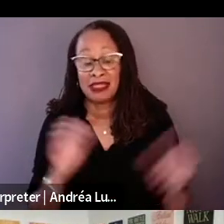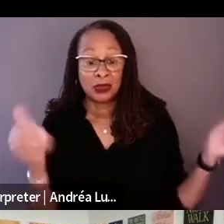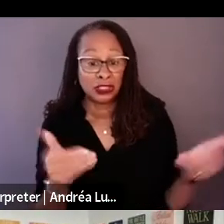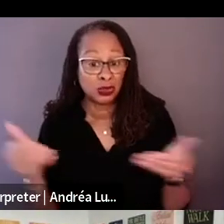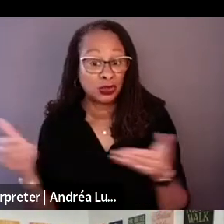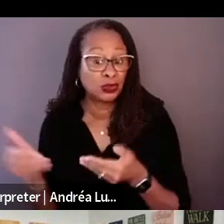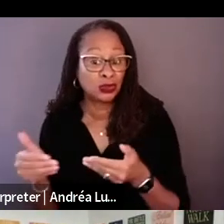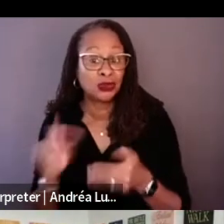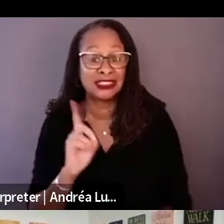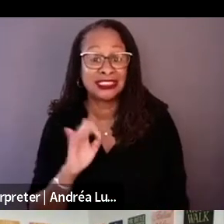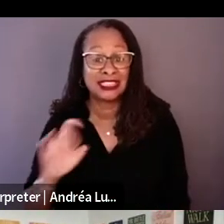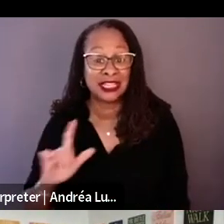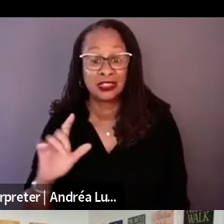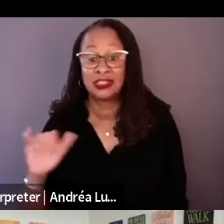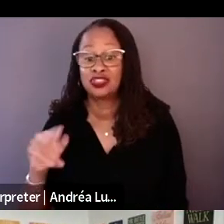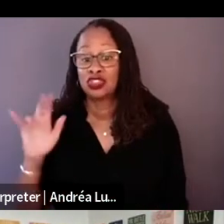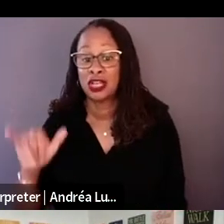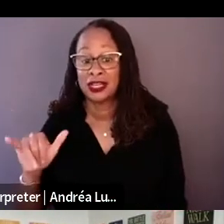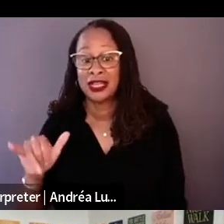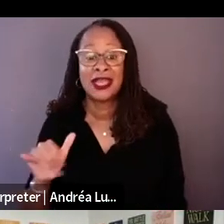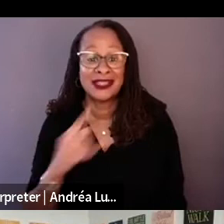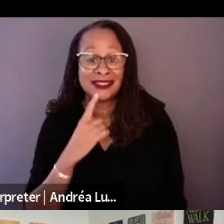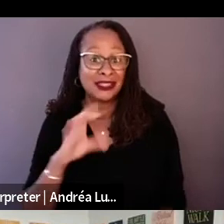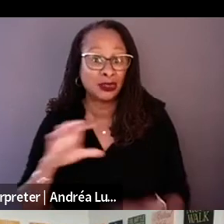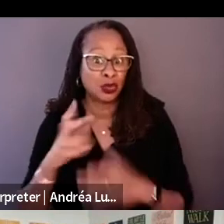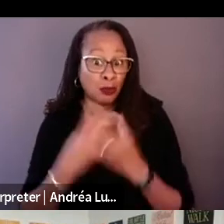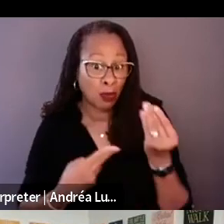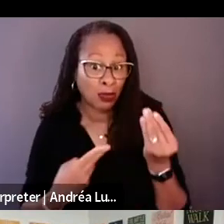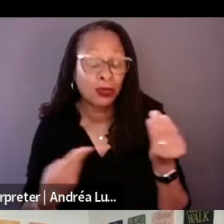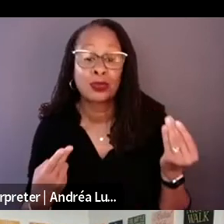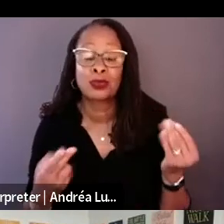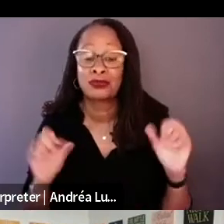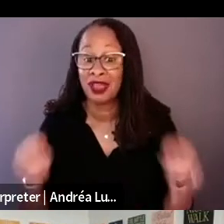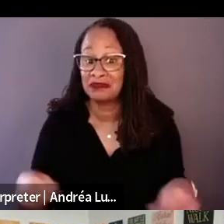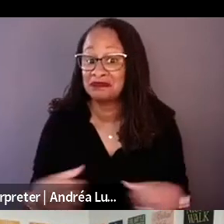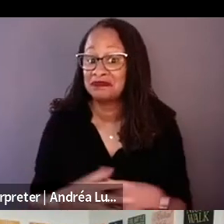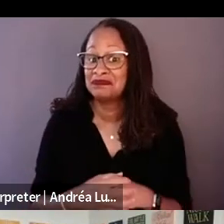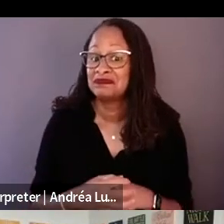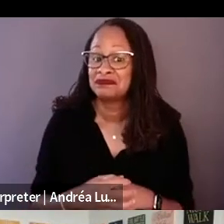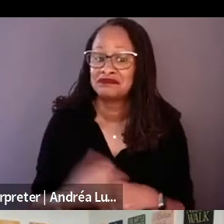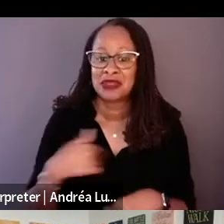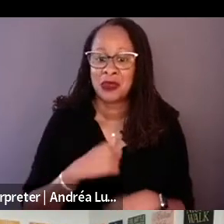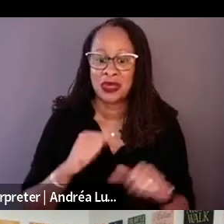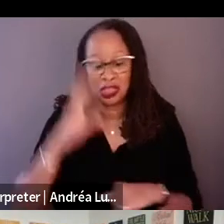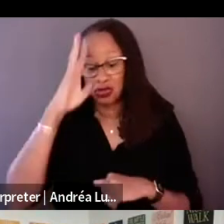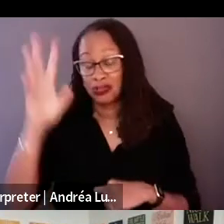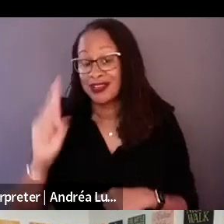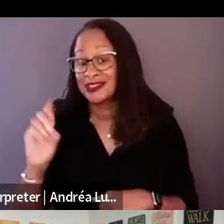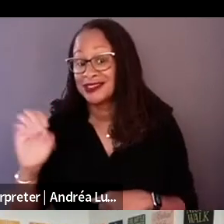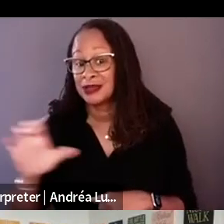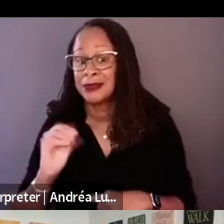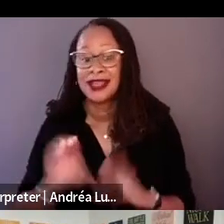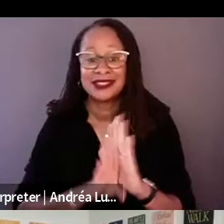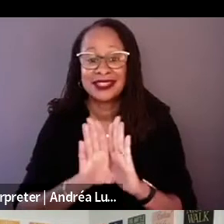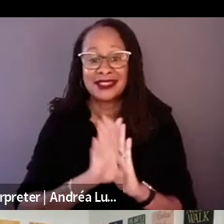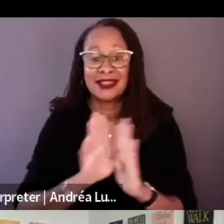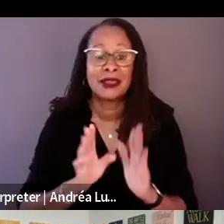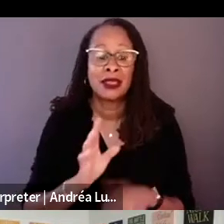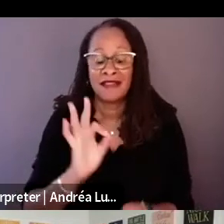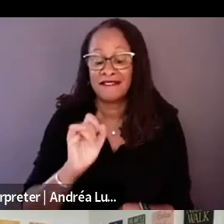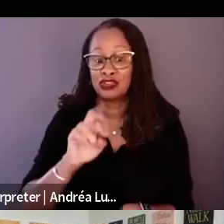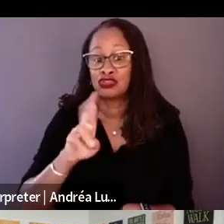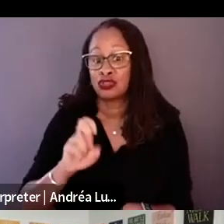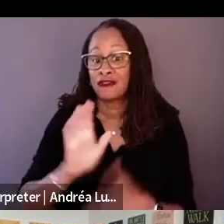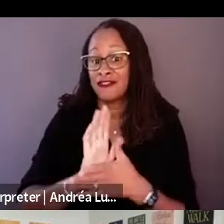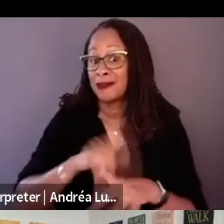Why don't we create a documentary and create a featured film at the same time. We were working on